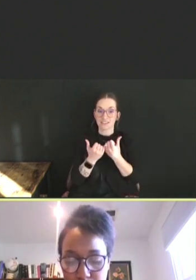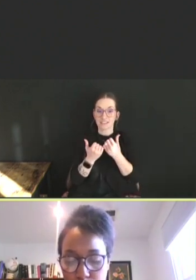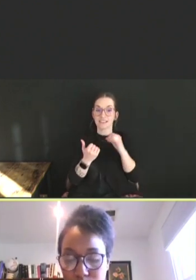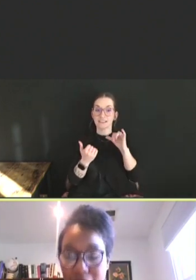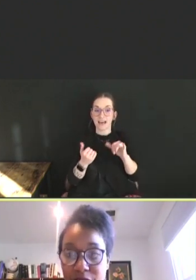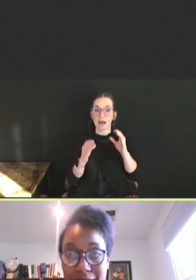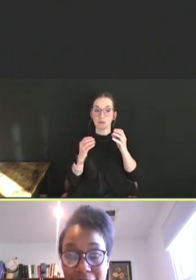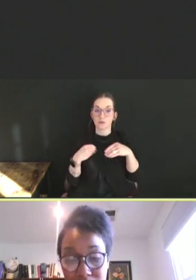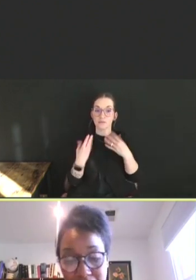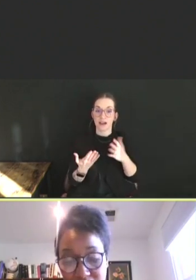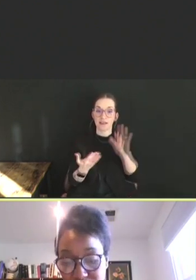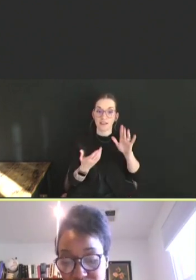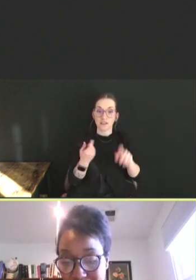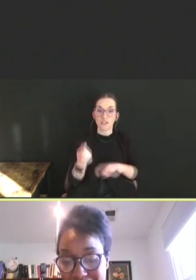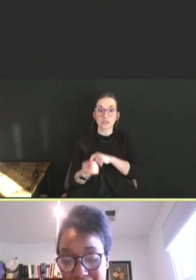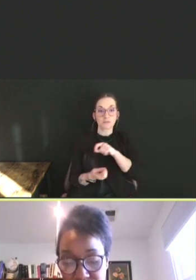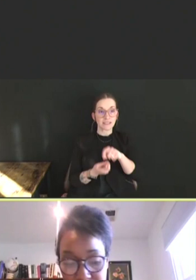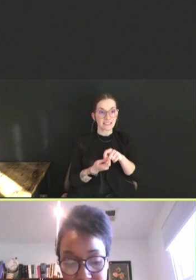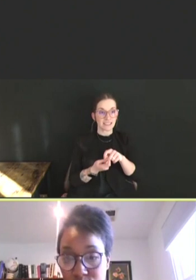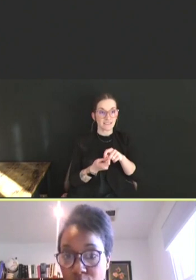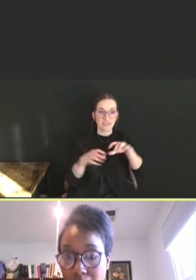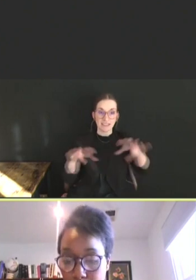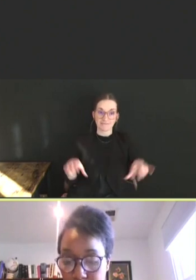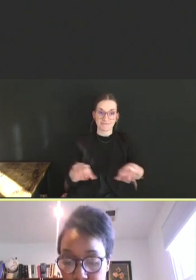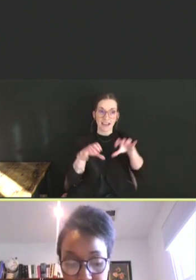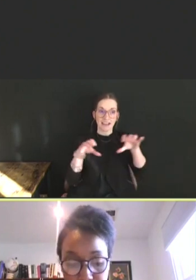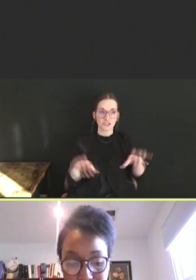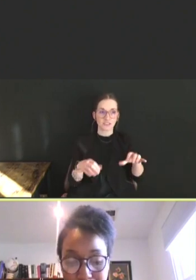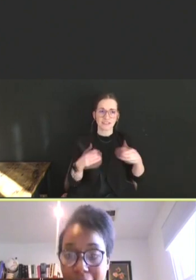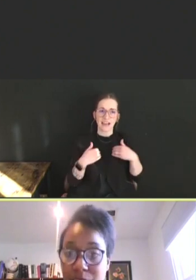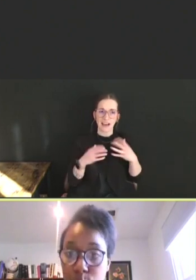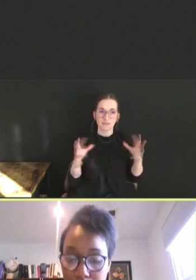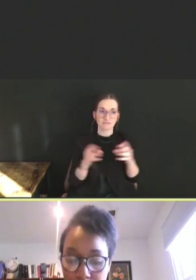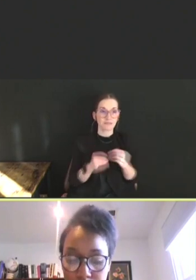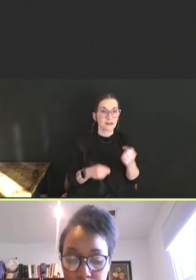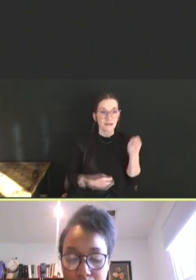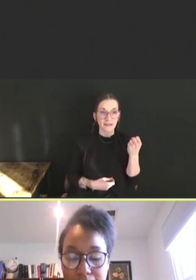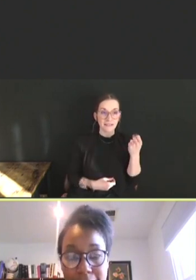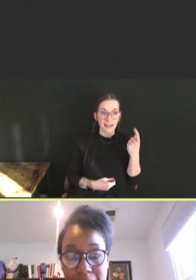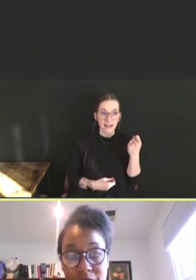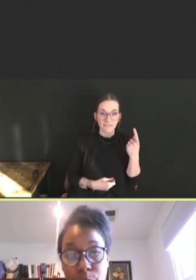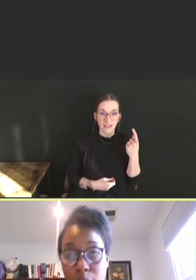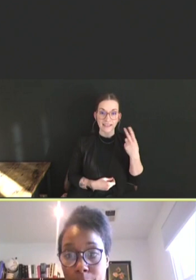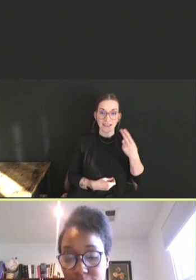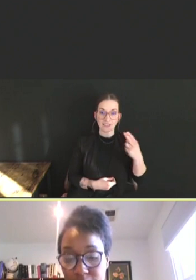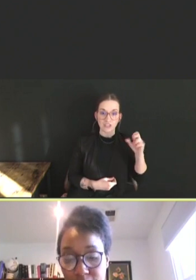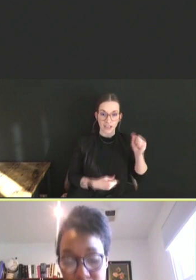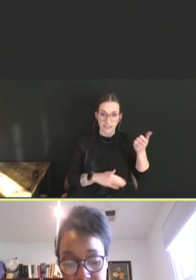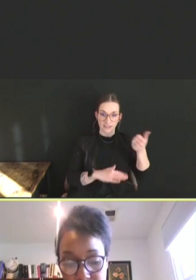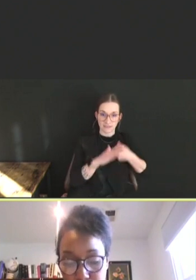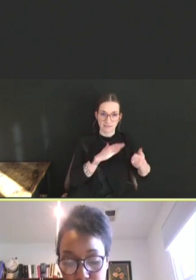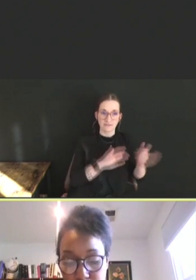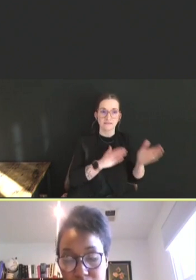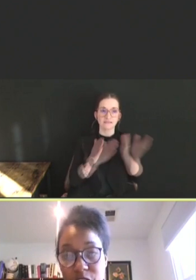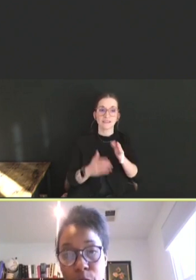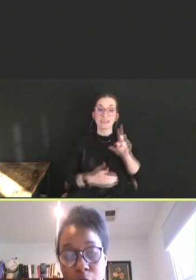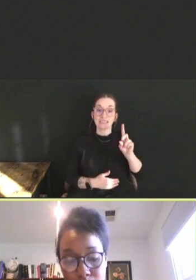We have 11 HHS agencies or octaves, as well as the Department of Defense, the Department